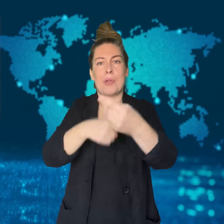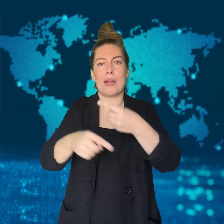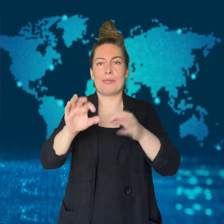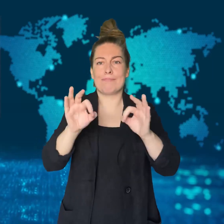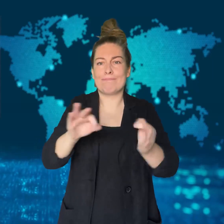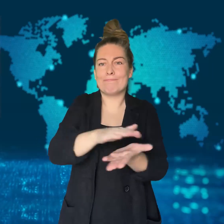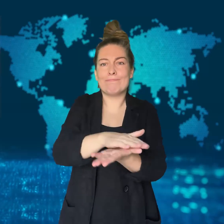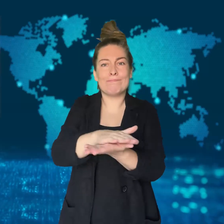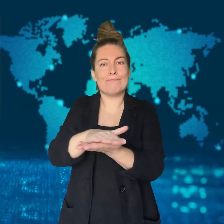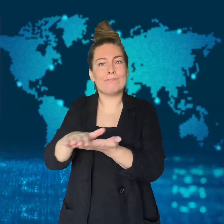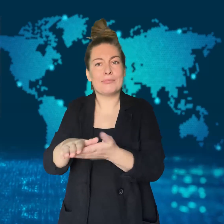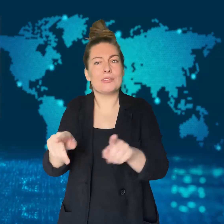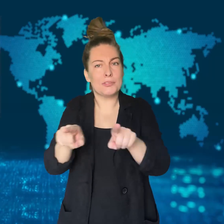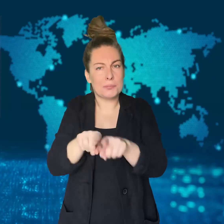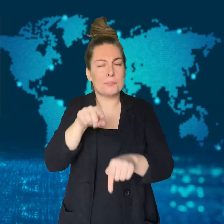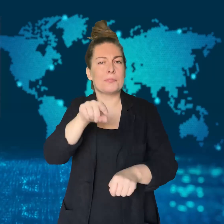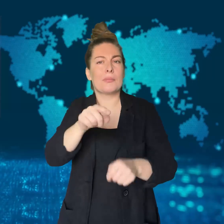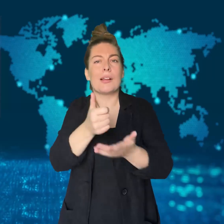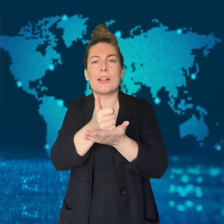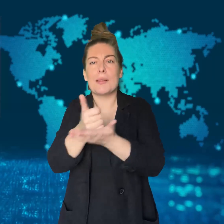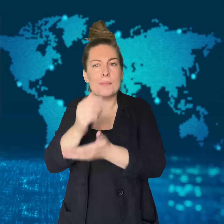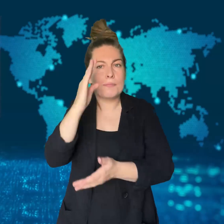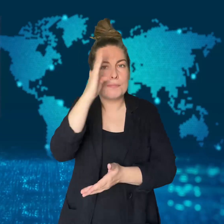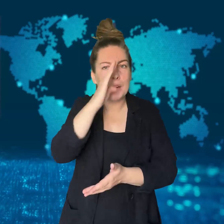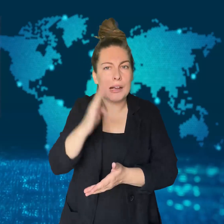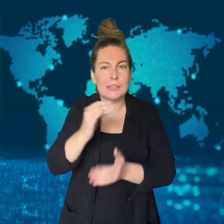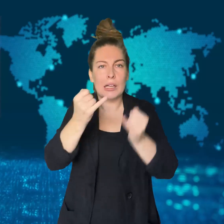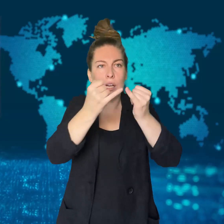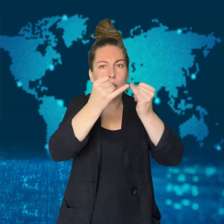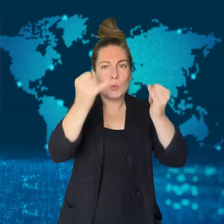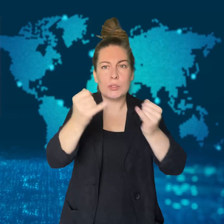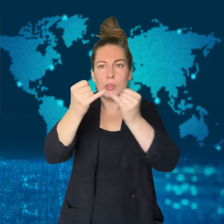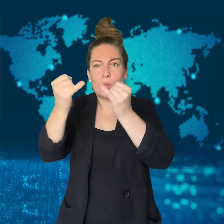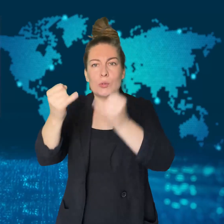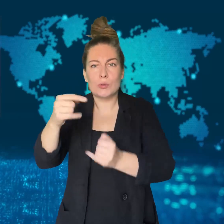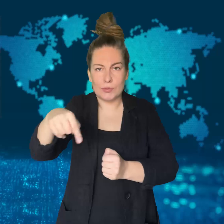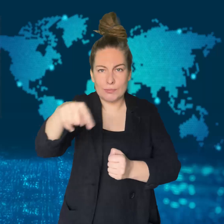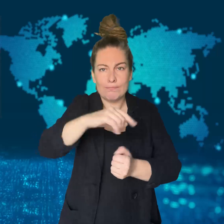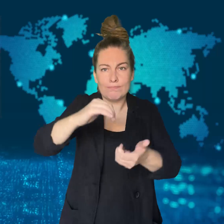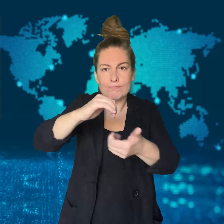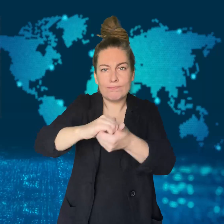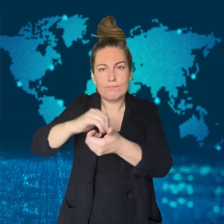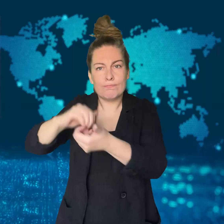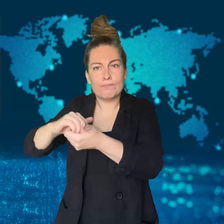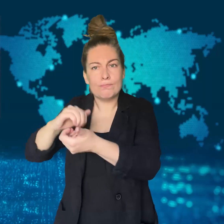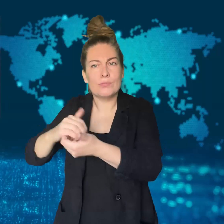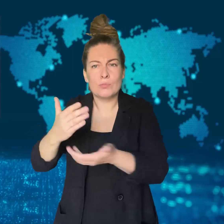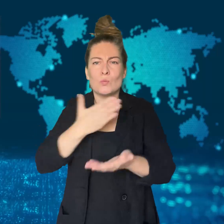The foundation is a result of